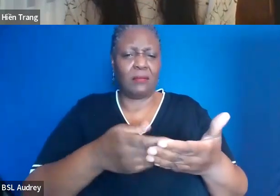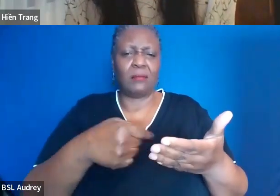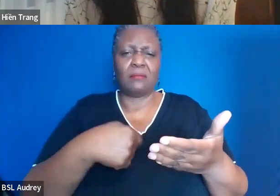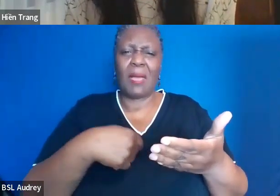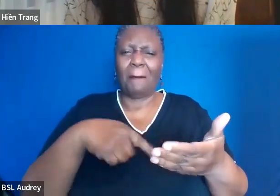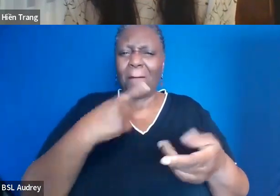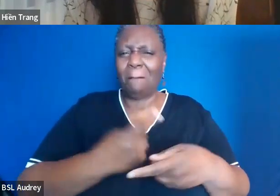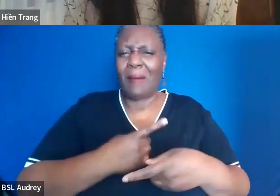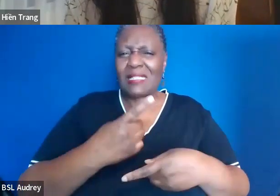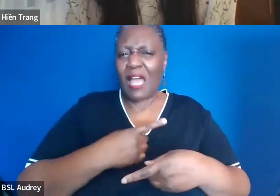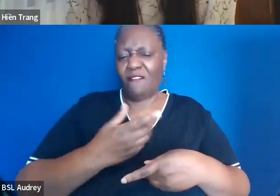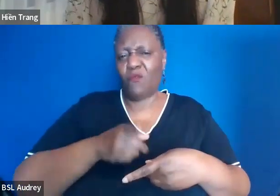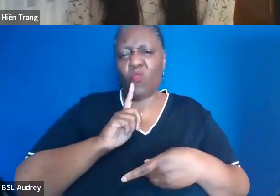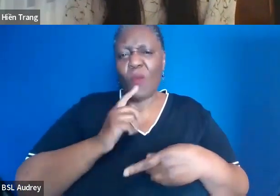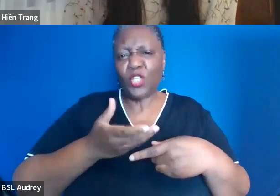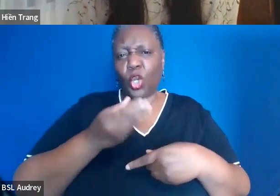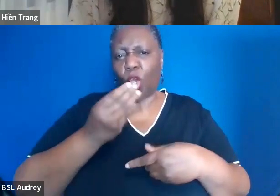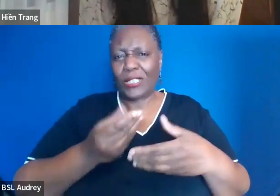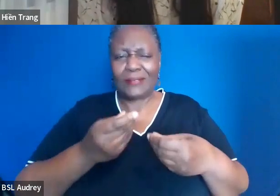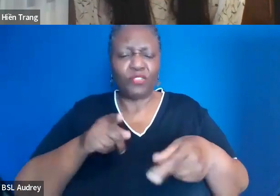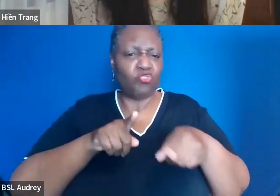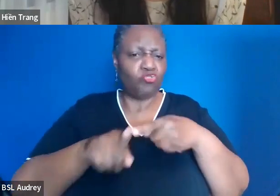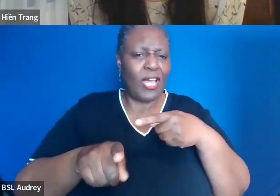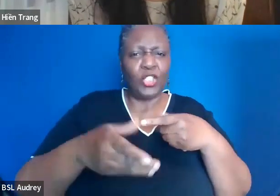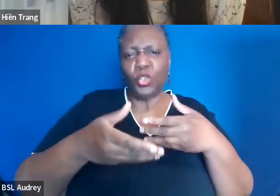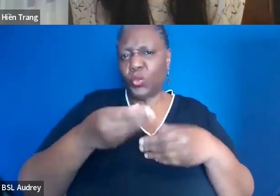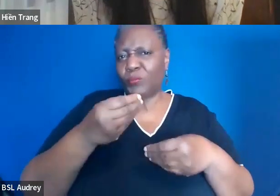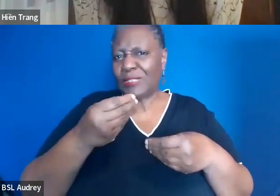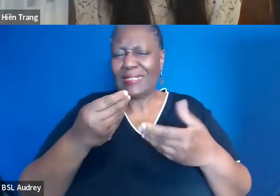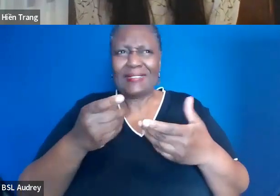learning and speaking uh learning and trying to speak the Vietnamese language better because